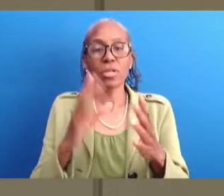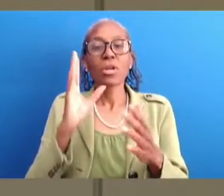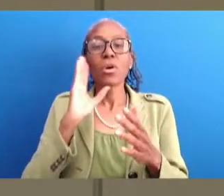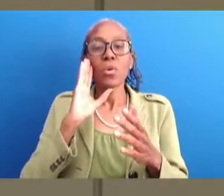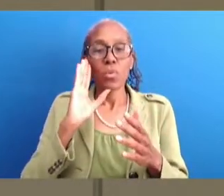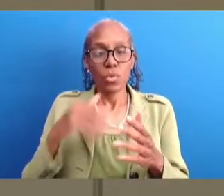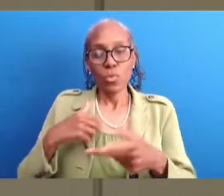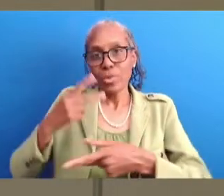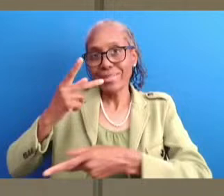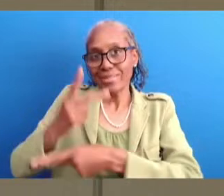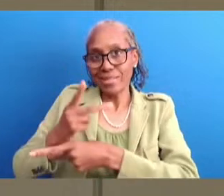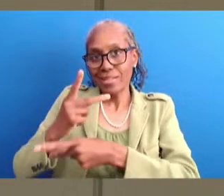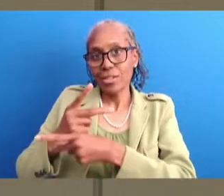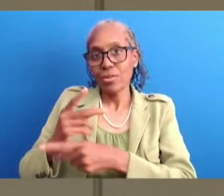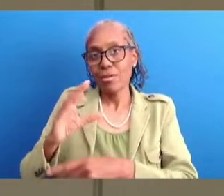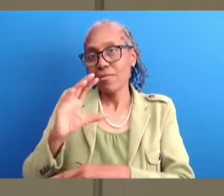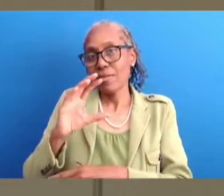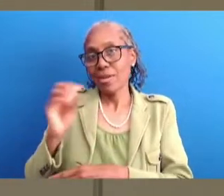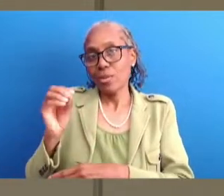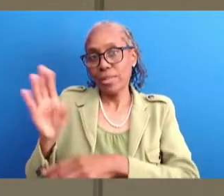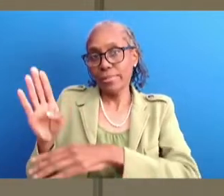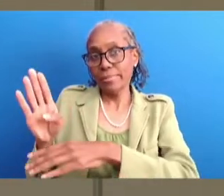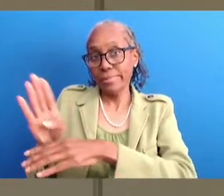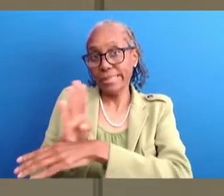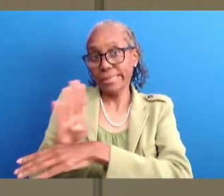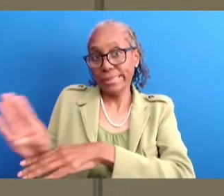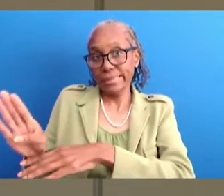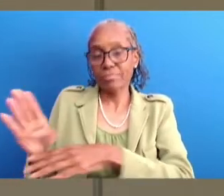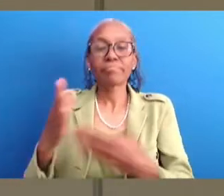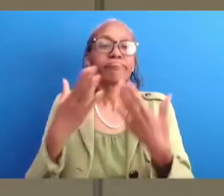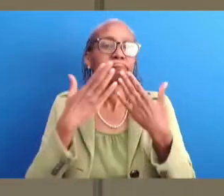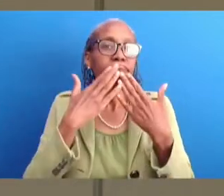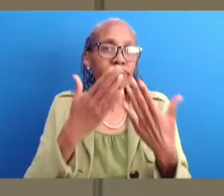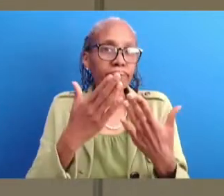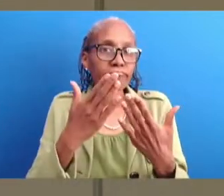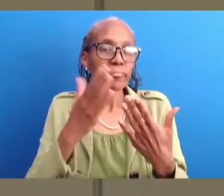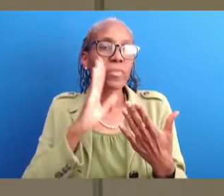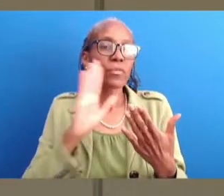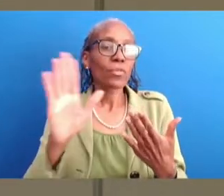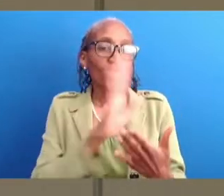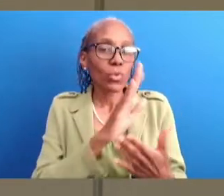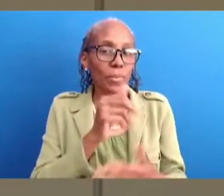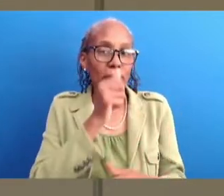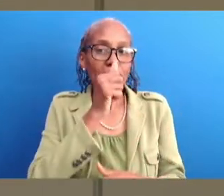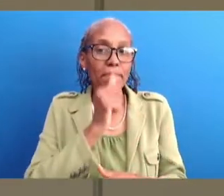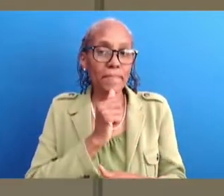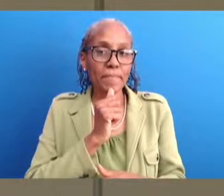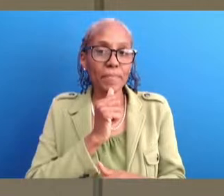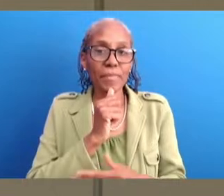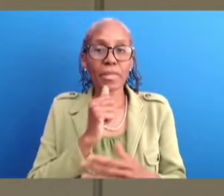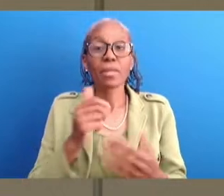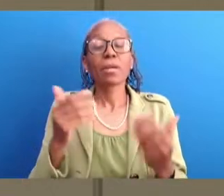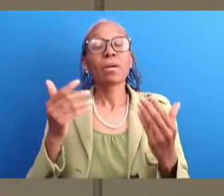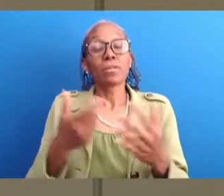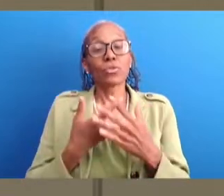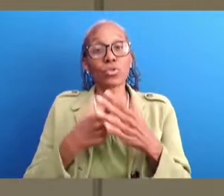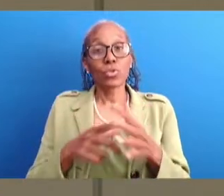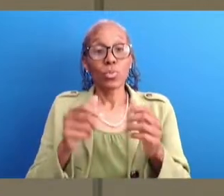I APOLOGIZE FOR THE DELAY. WE WERE CERTAINLY TAKING CARE OF THE COUNTY'S BUSINESS.